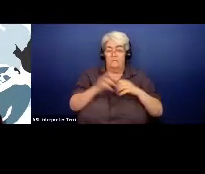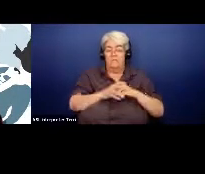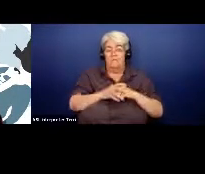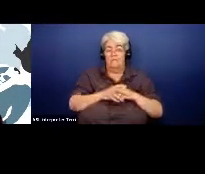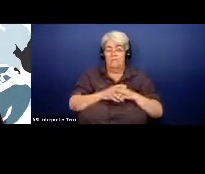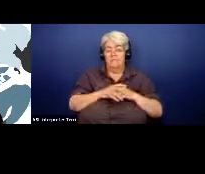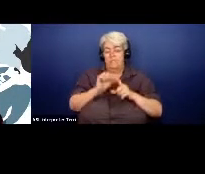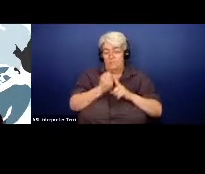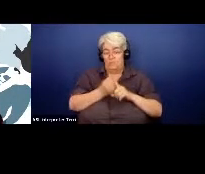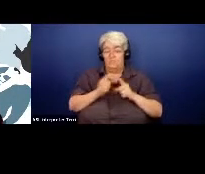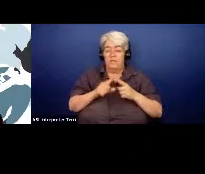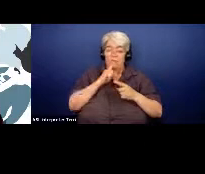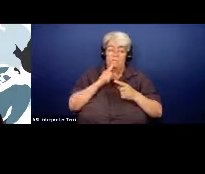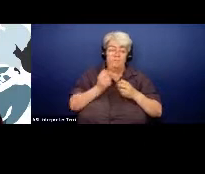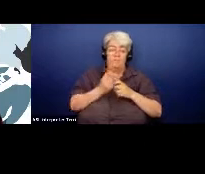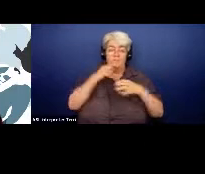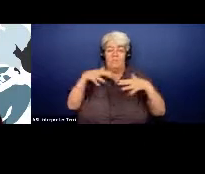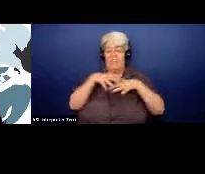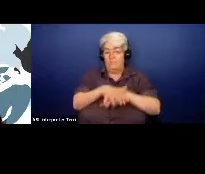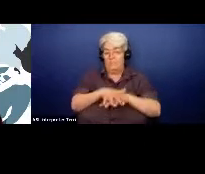integrated services across all of